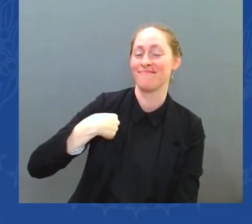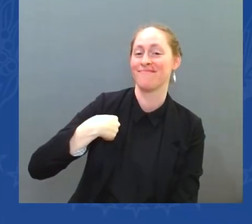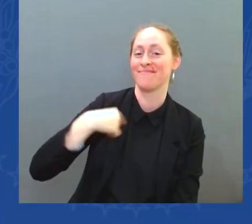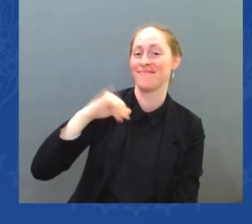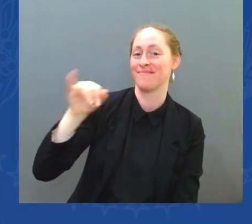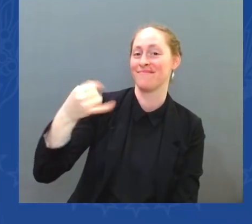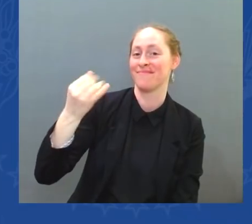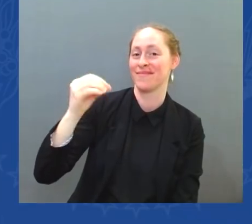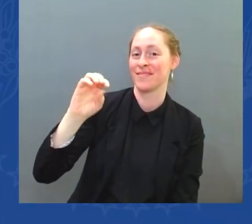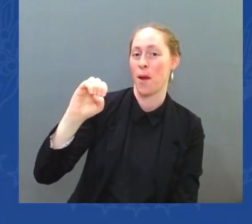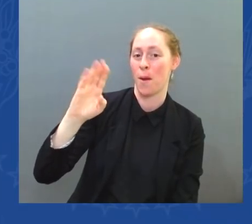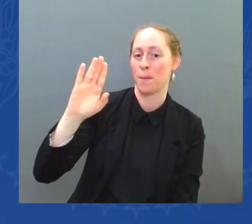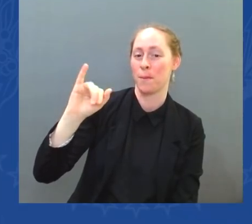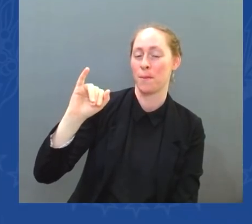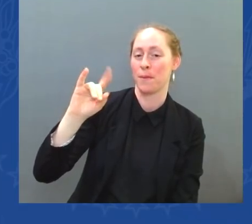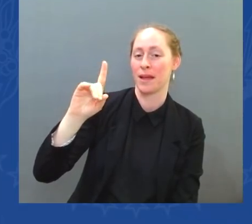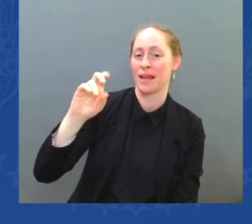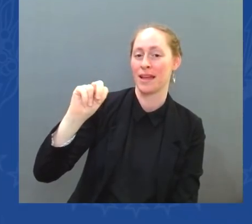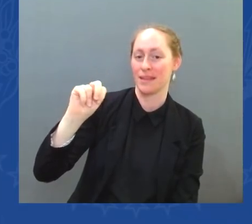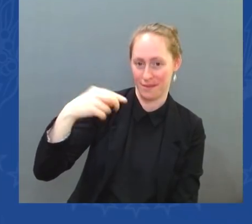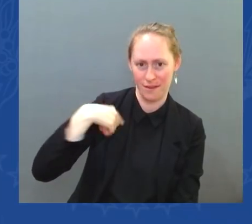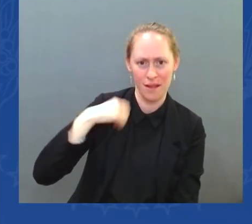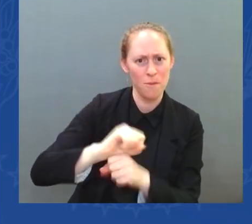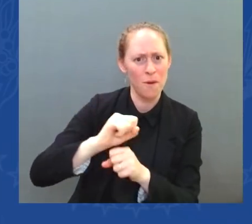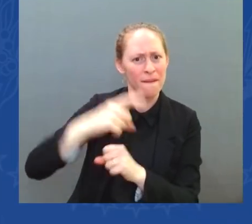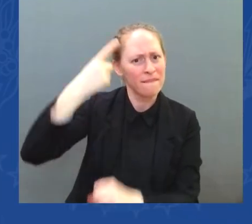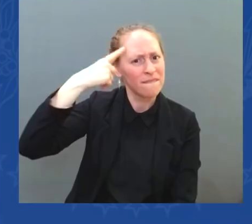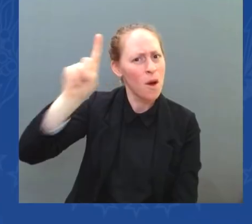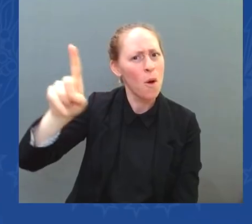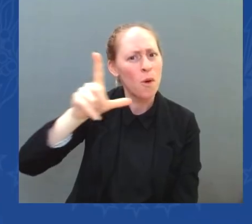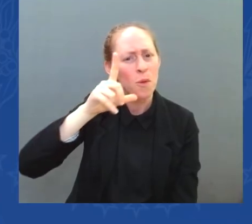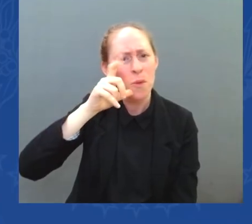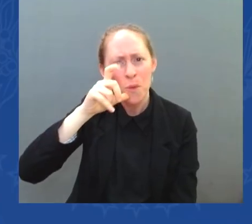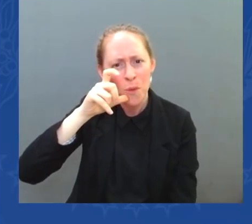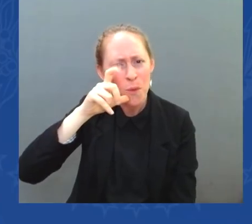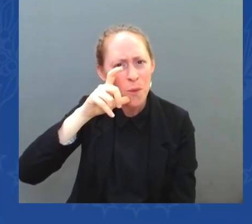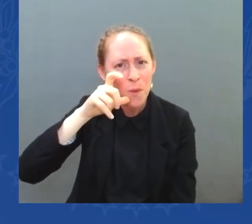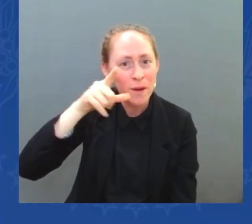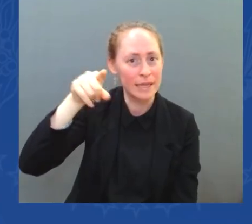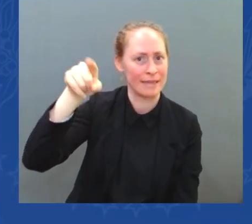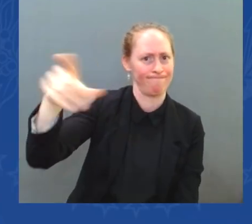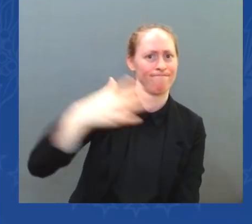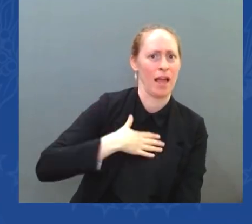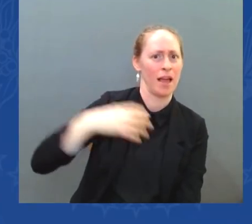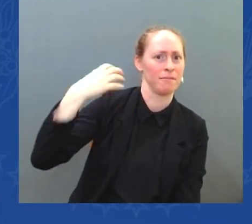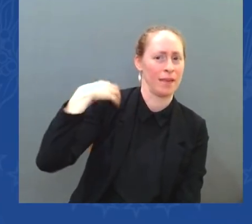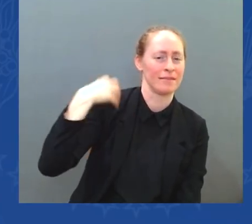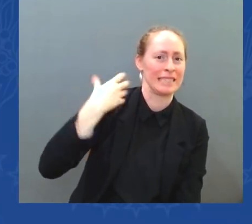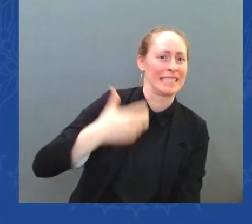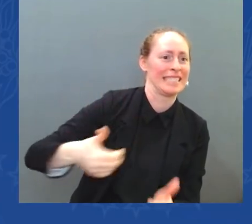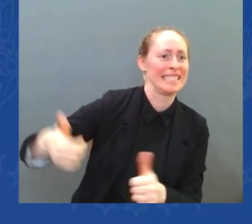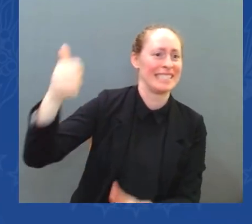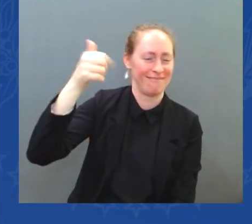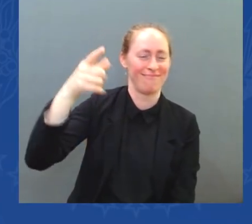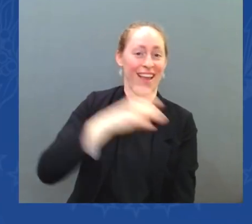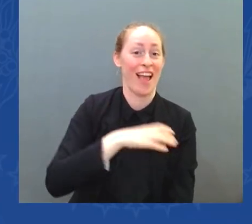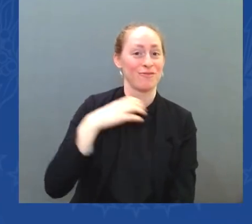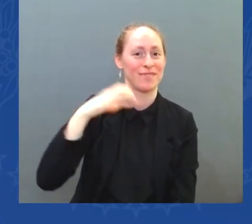There she is. I learned a long time ago, when she says, "I have a…" I just say yes. I say yes right off the bat.